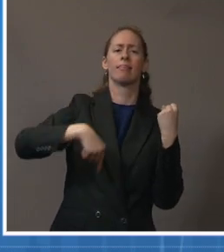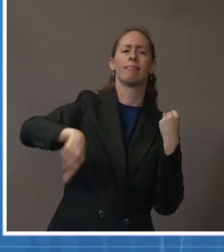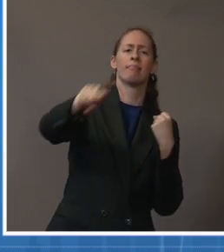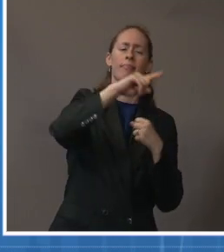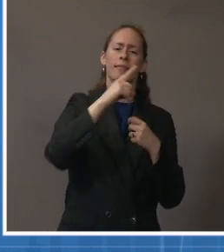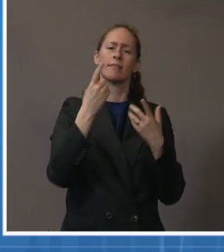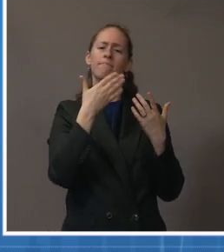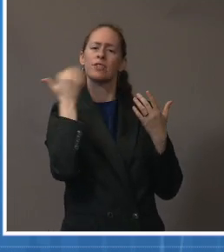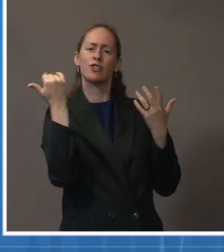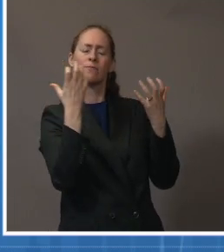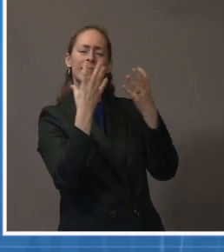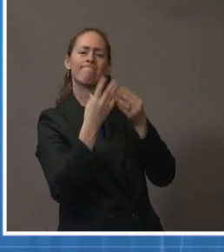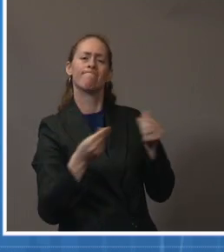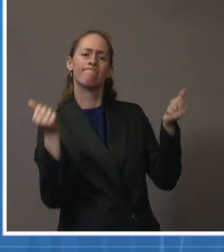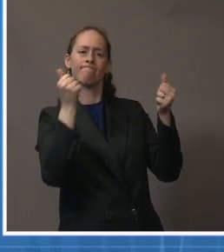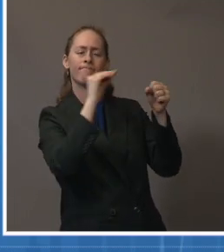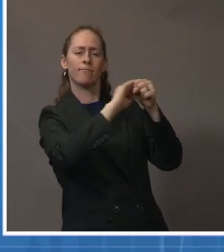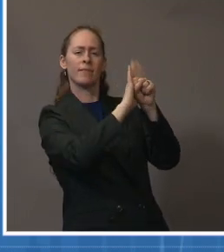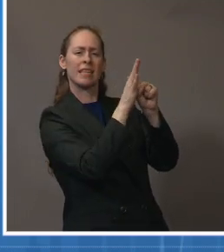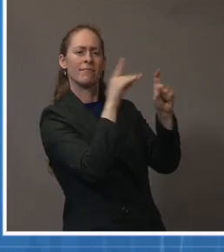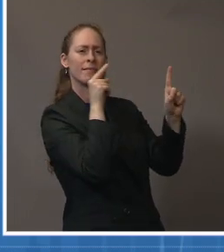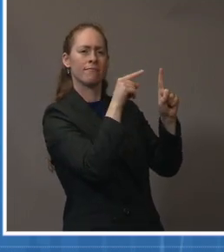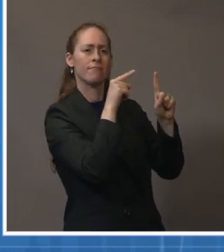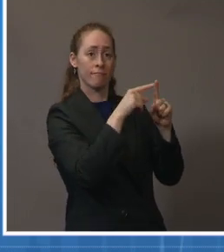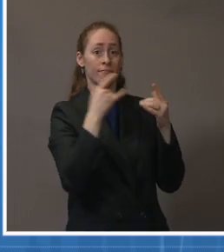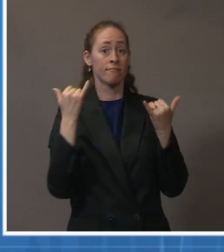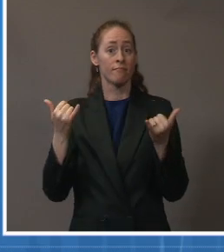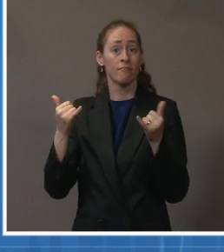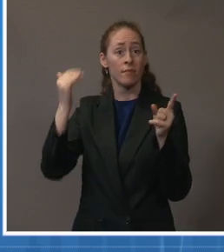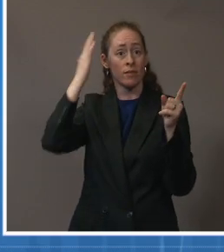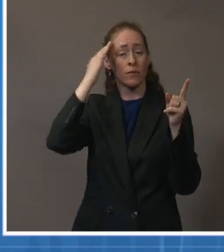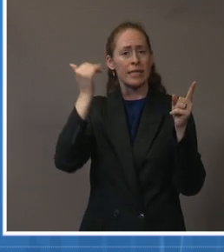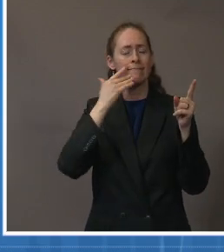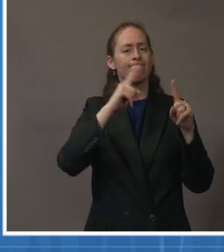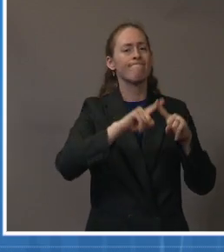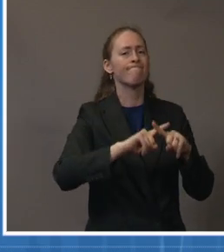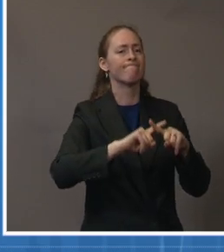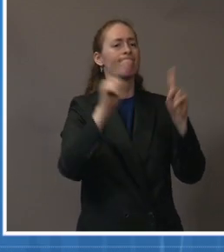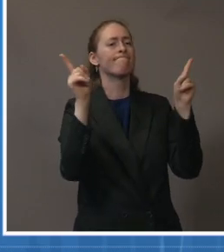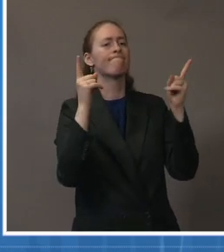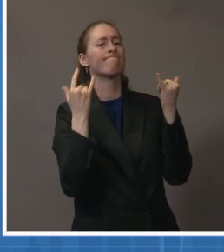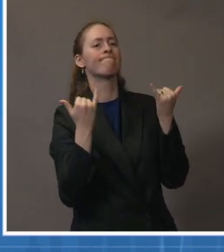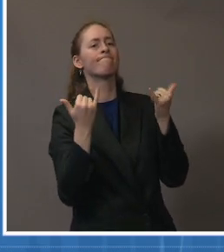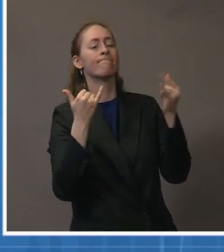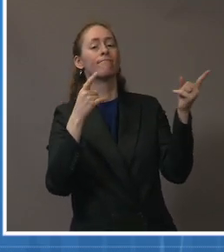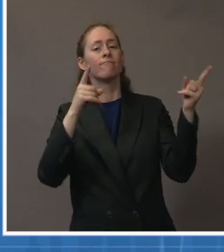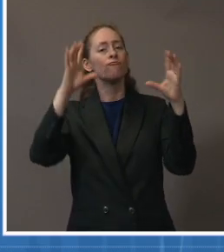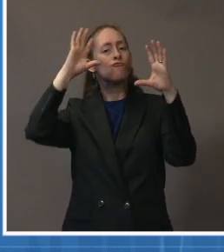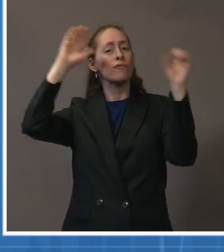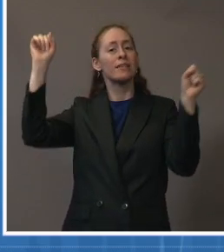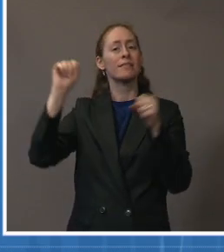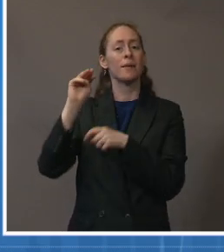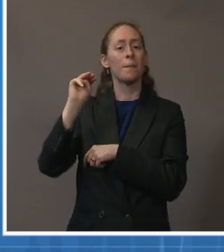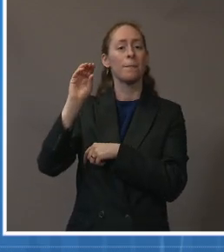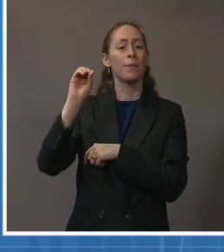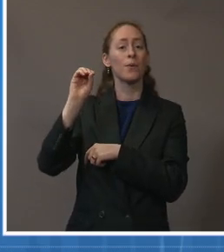The Korea situation is unique. As the President said when President Moon visited, the animating purpose behind that